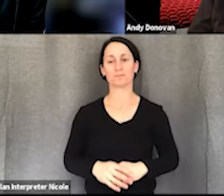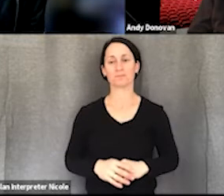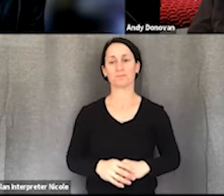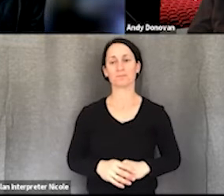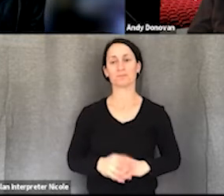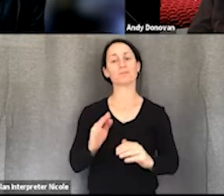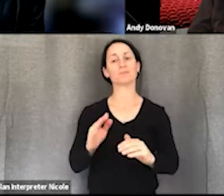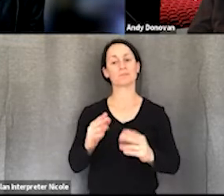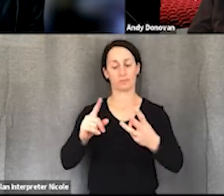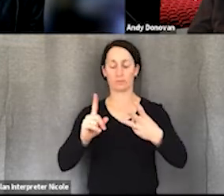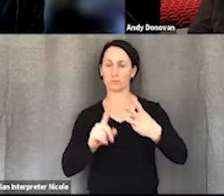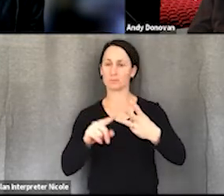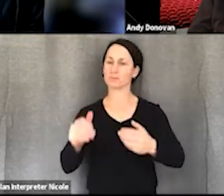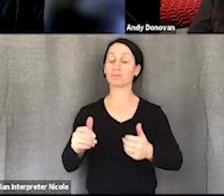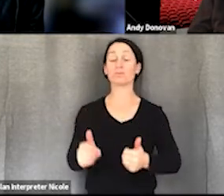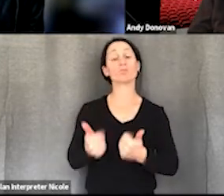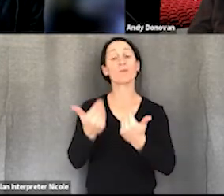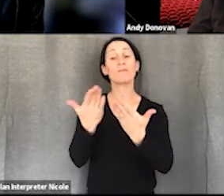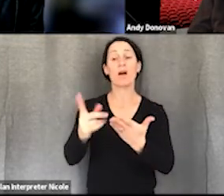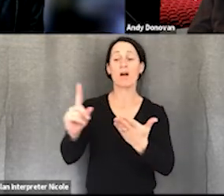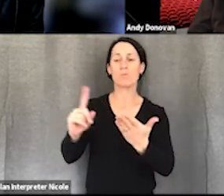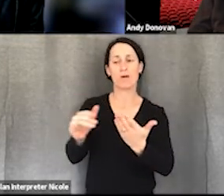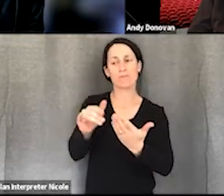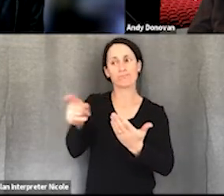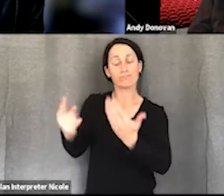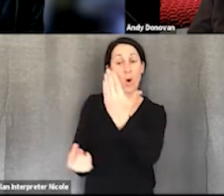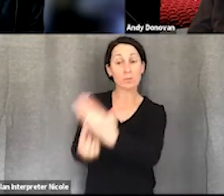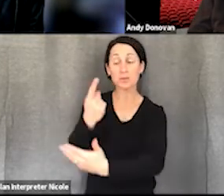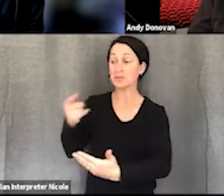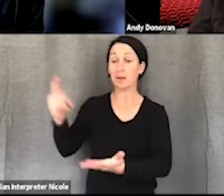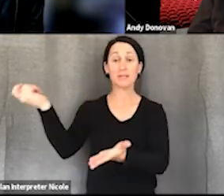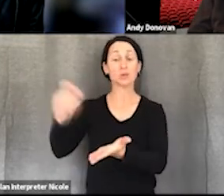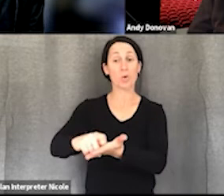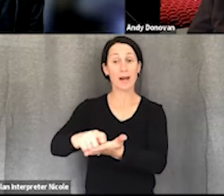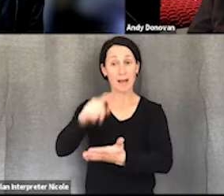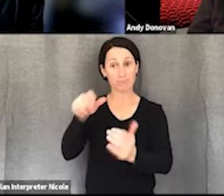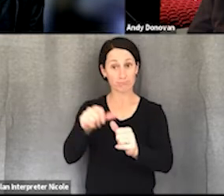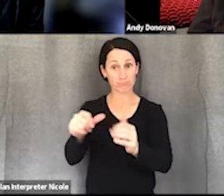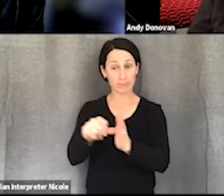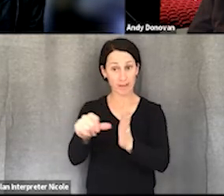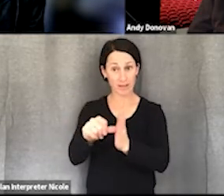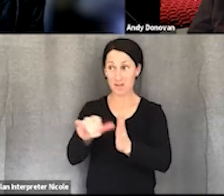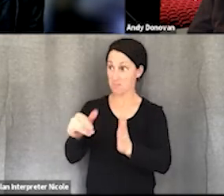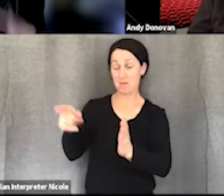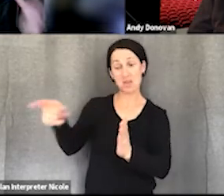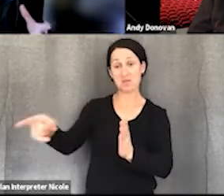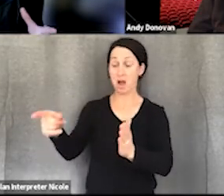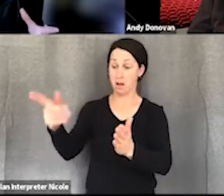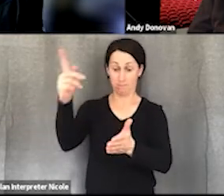Provide a pathway to donation, if that is moment to you. Some audiences say they really want to donate at that moment but there wasn't an option